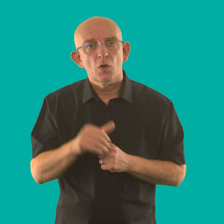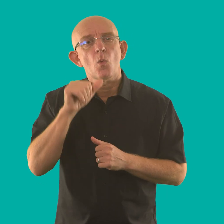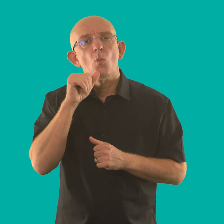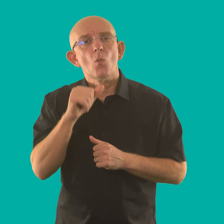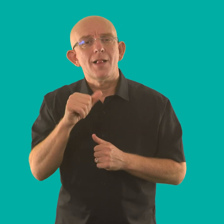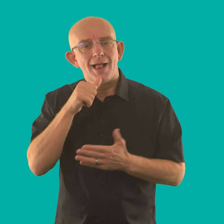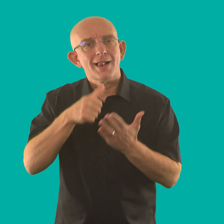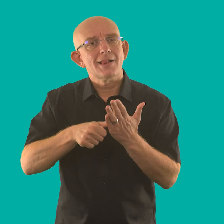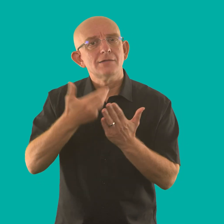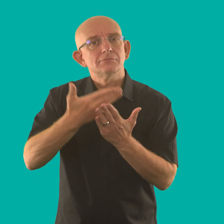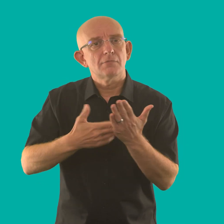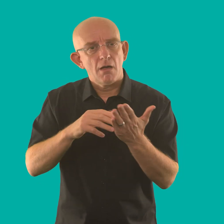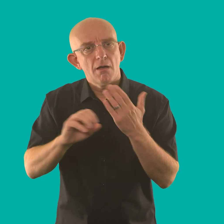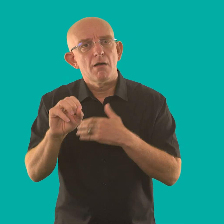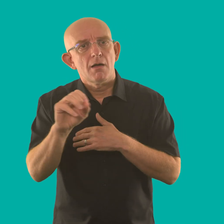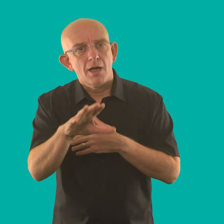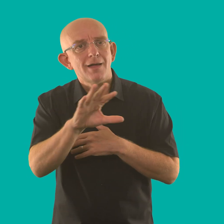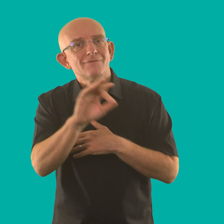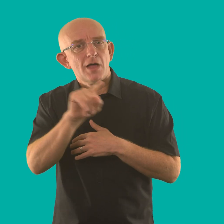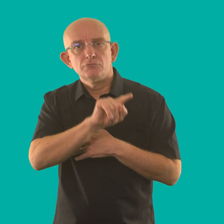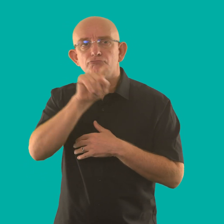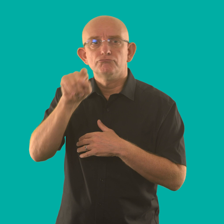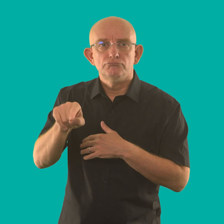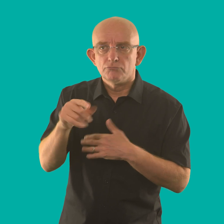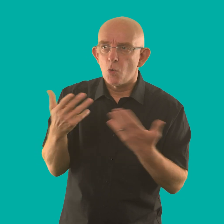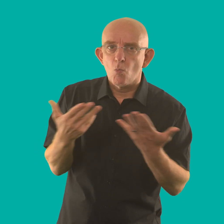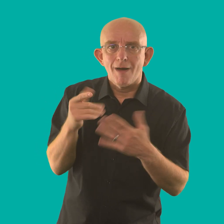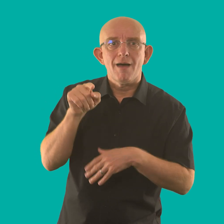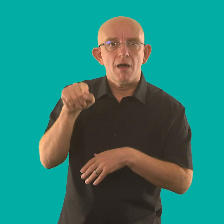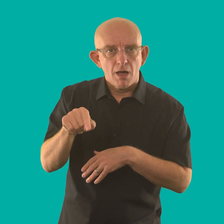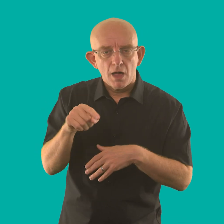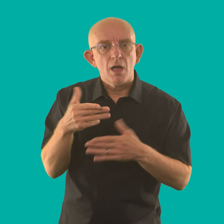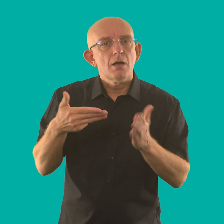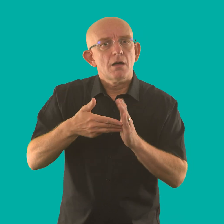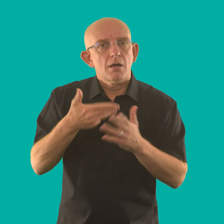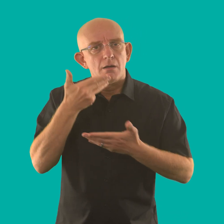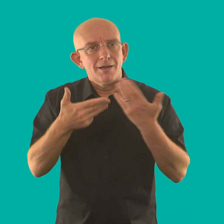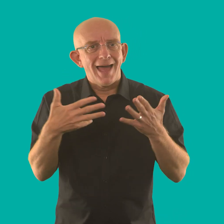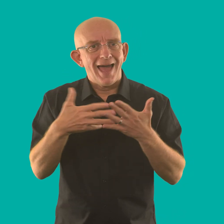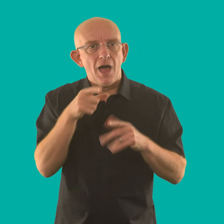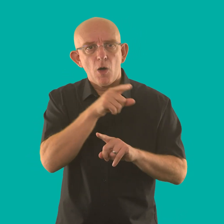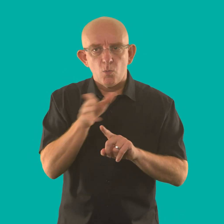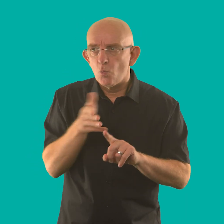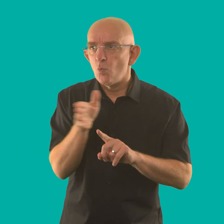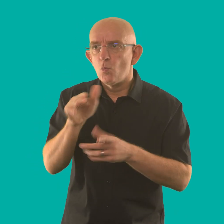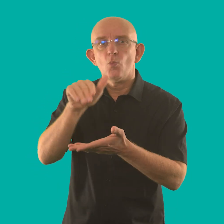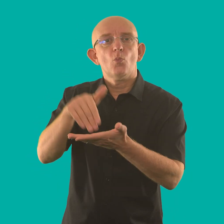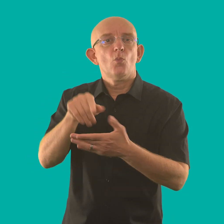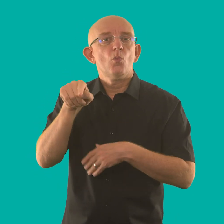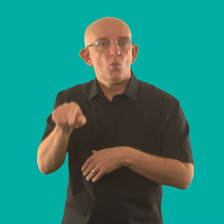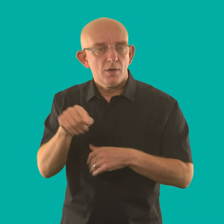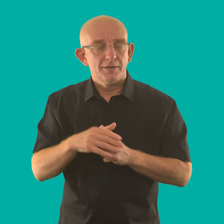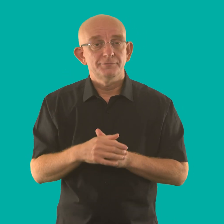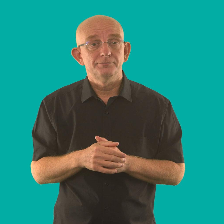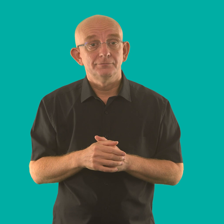The invitation letter will tell you where that is and how to get there.